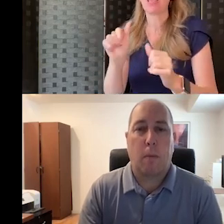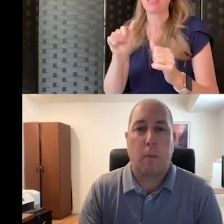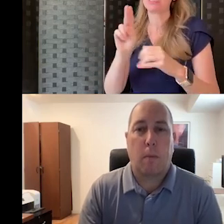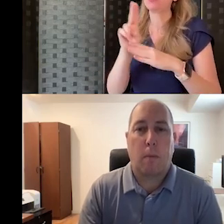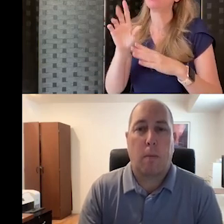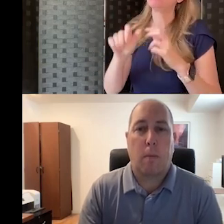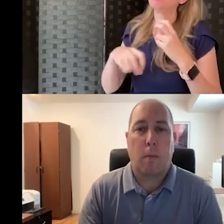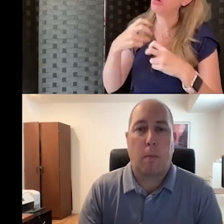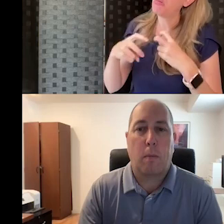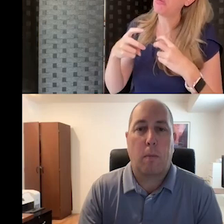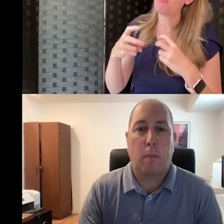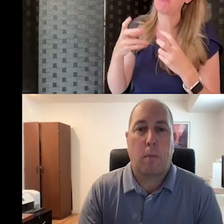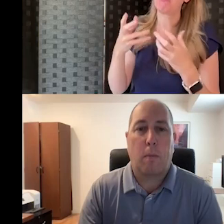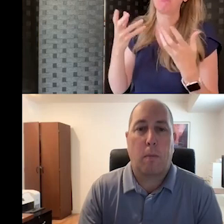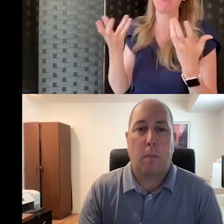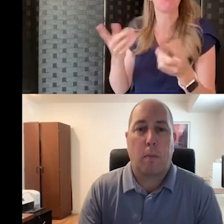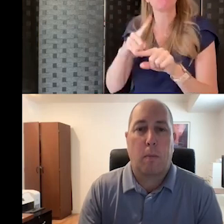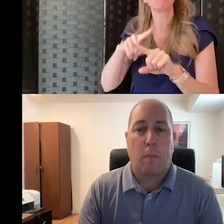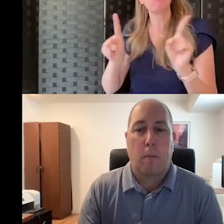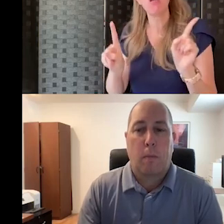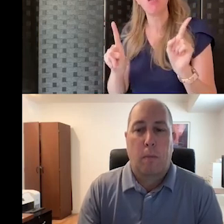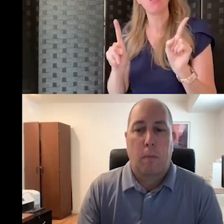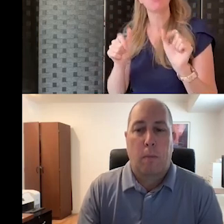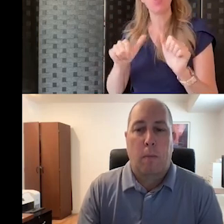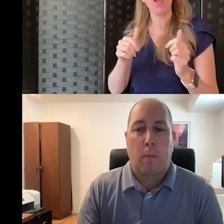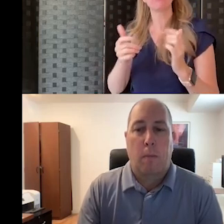It can still be a problem. But there are techniques that you can work with,